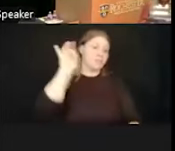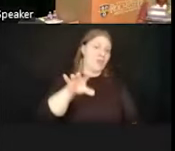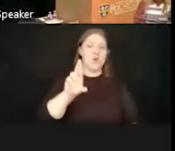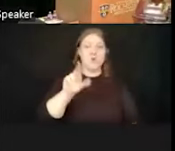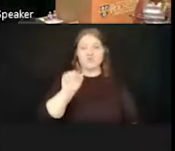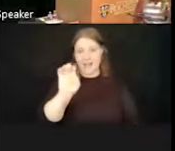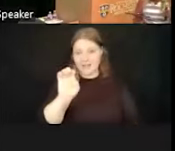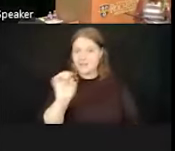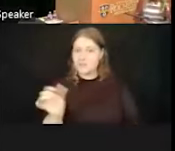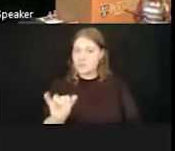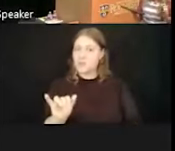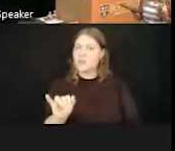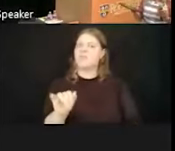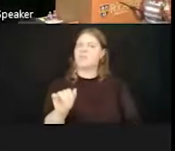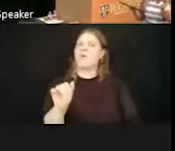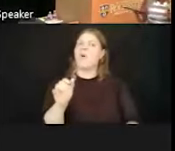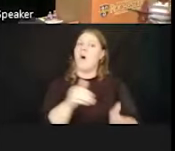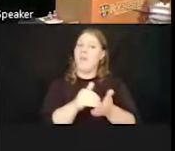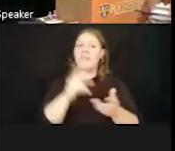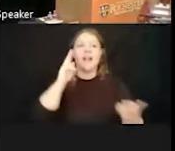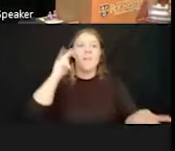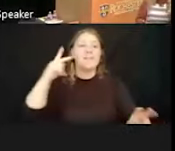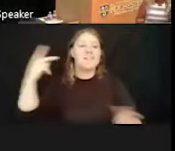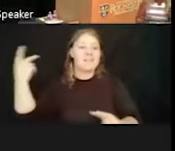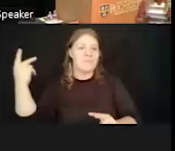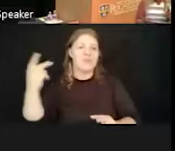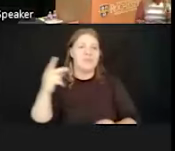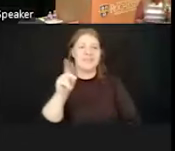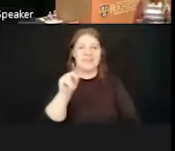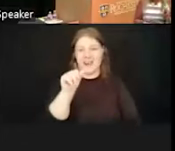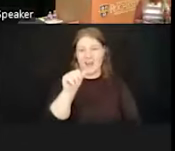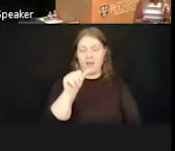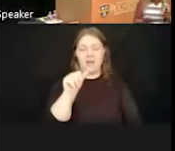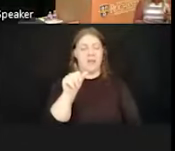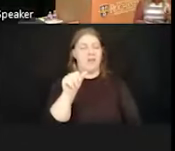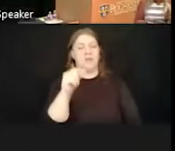of the misconceptions in a lot of our data is that we're always taking out Latinos we